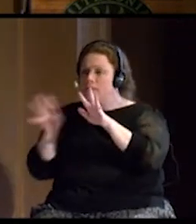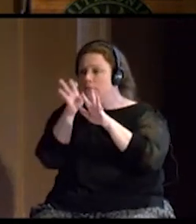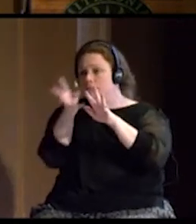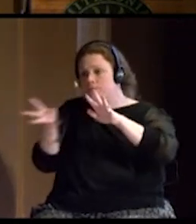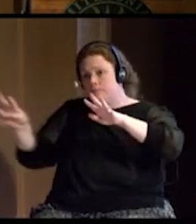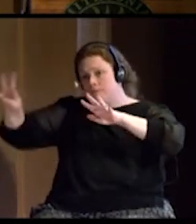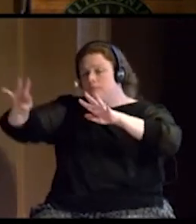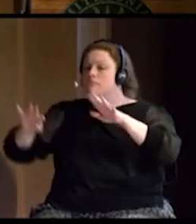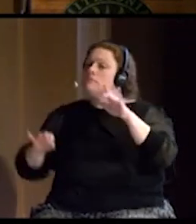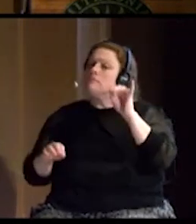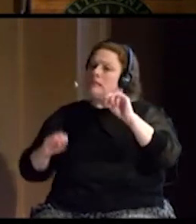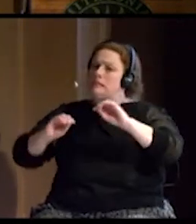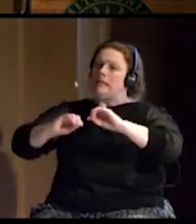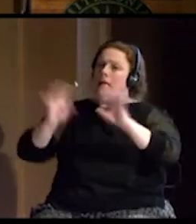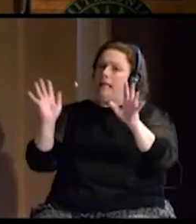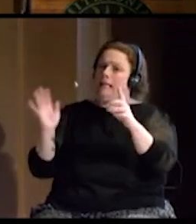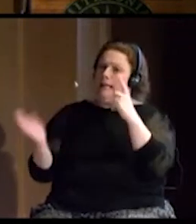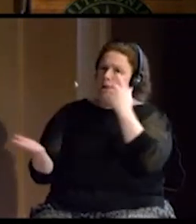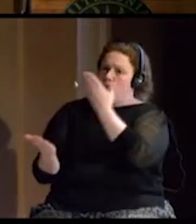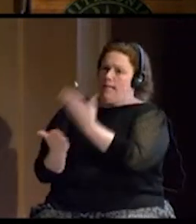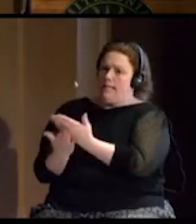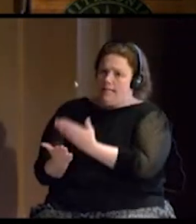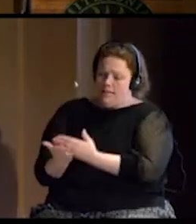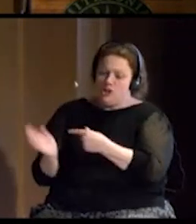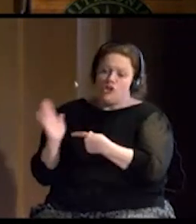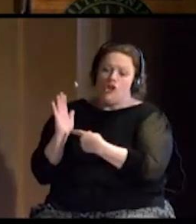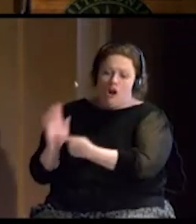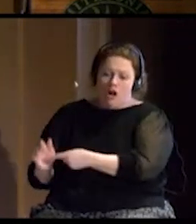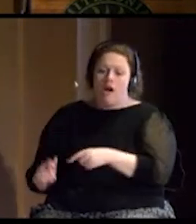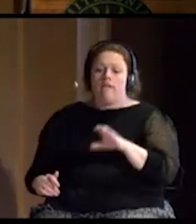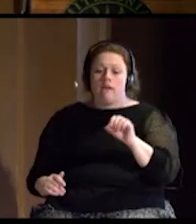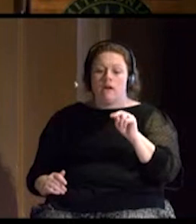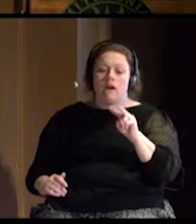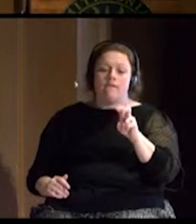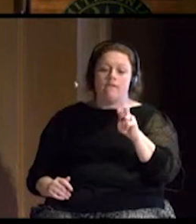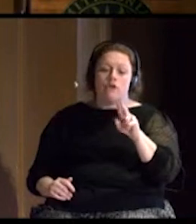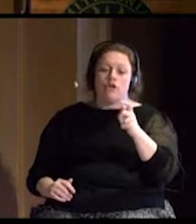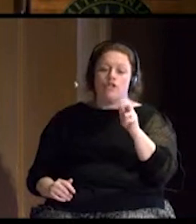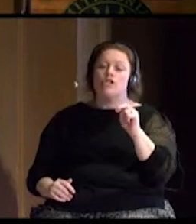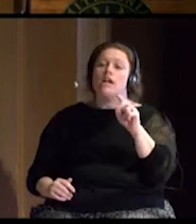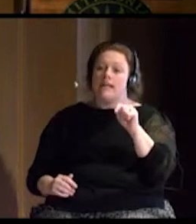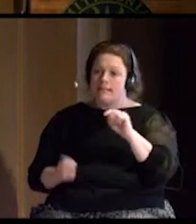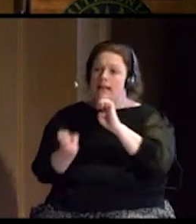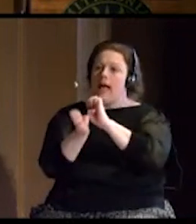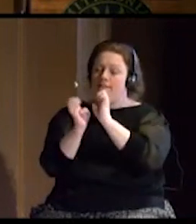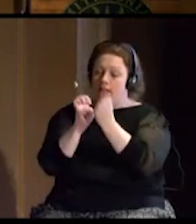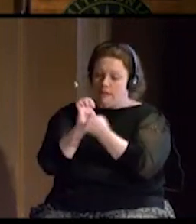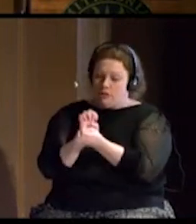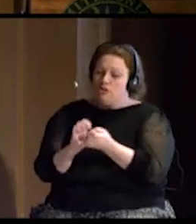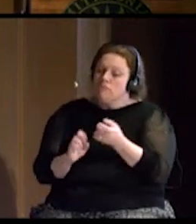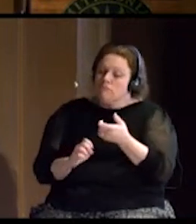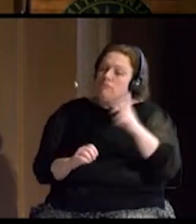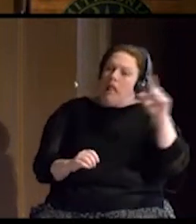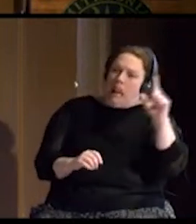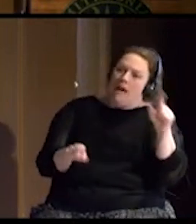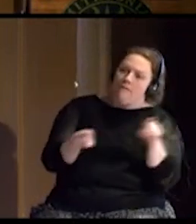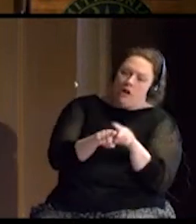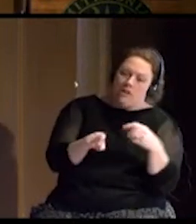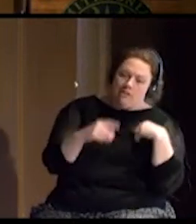And that is a clear indication of convergent evolution linked to habitat affiliation. And on the level we also have many statistics